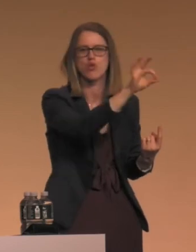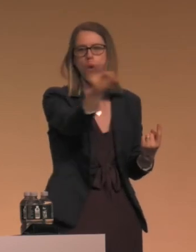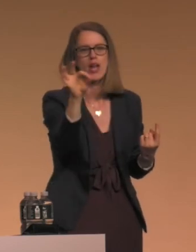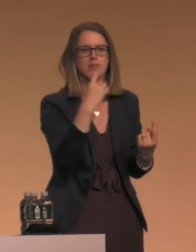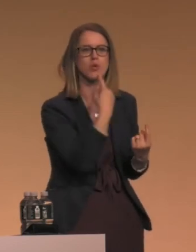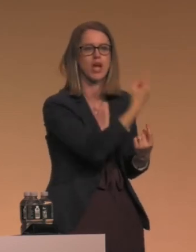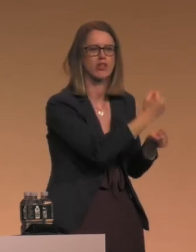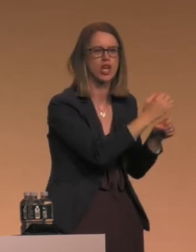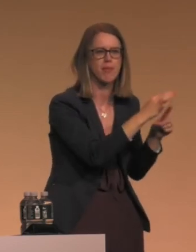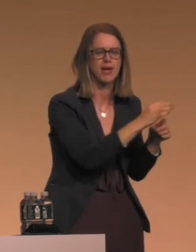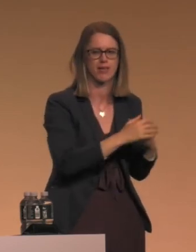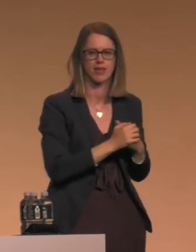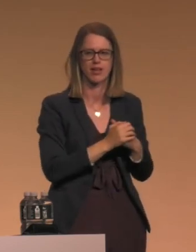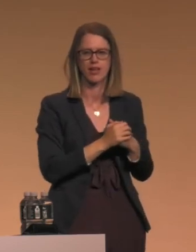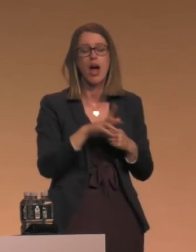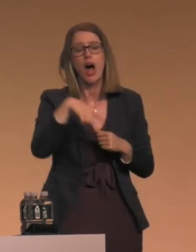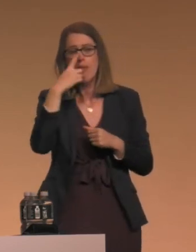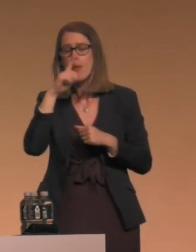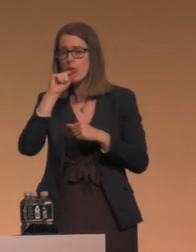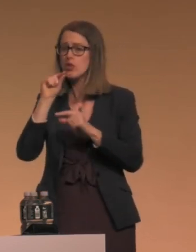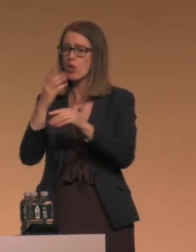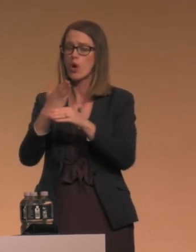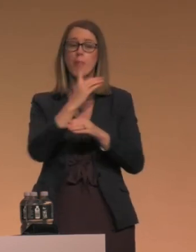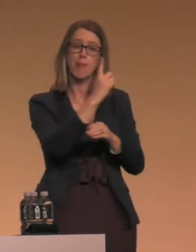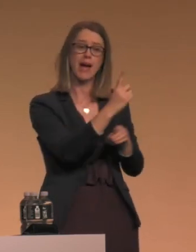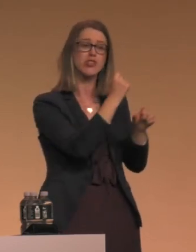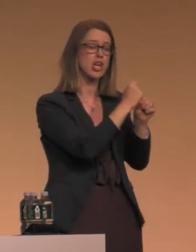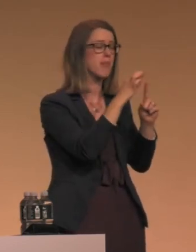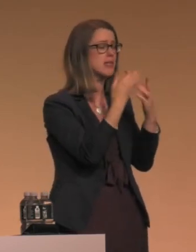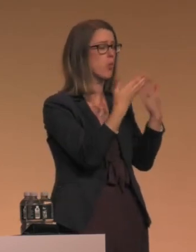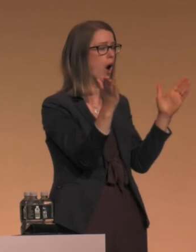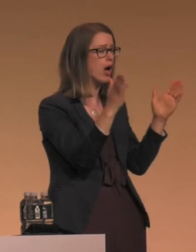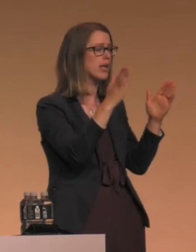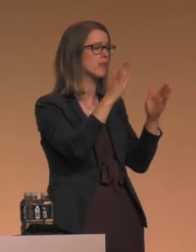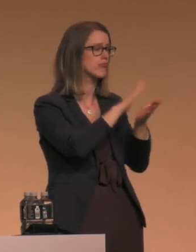I'm not saying that no one else can do some of this work. But general practitioners' wide-ranging scope of practice